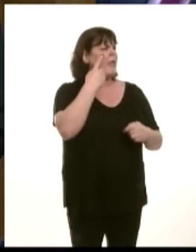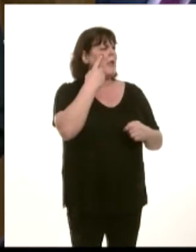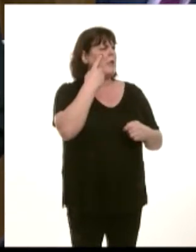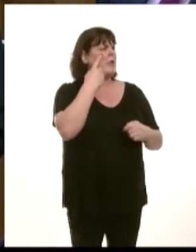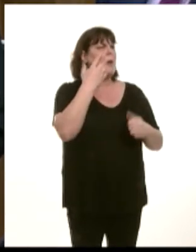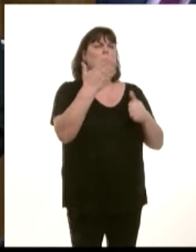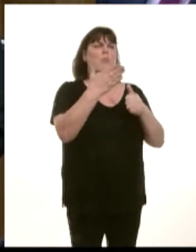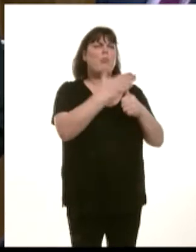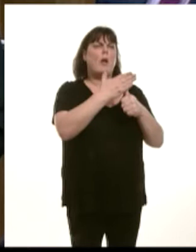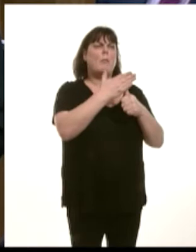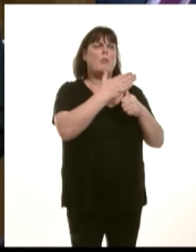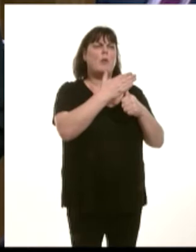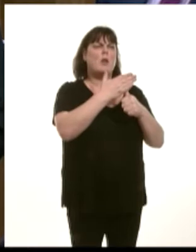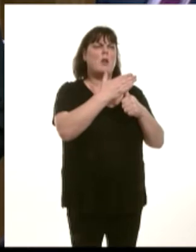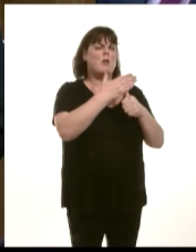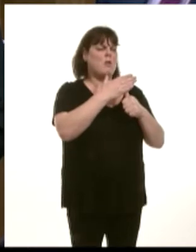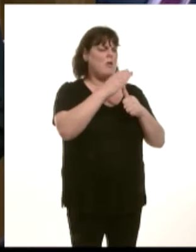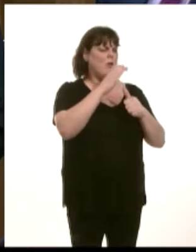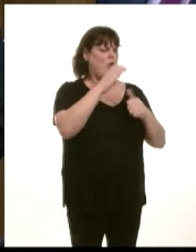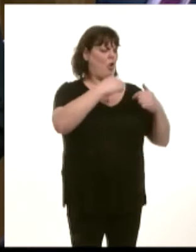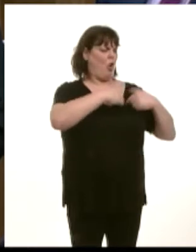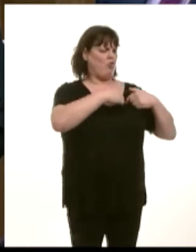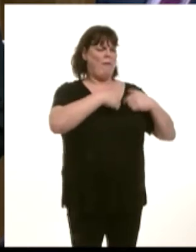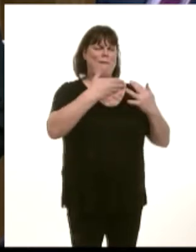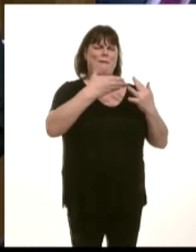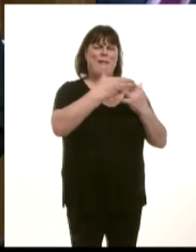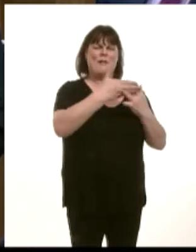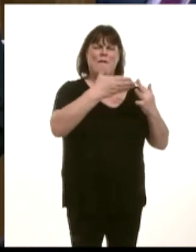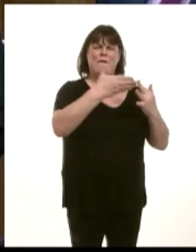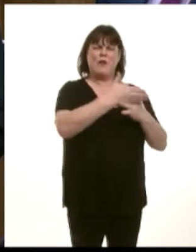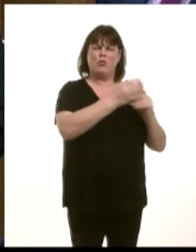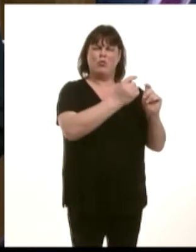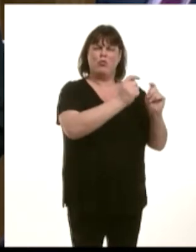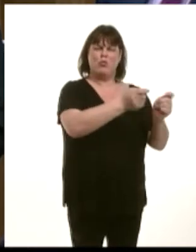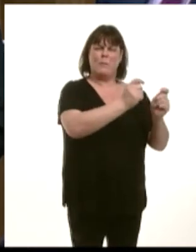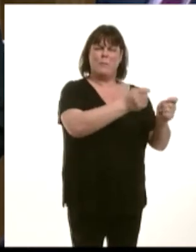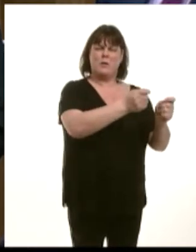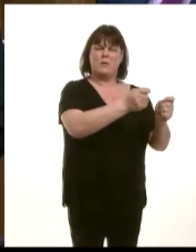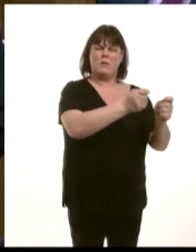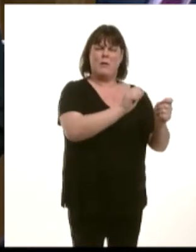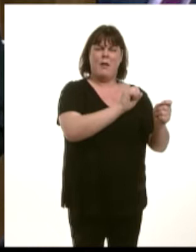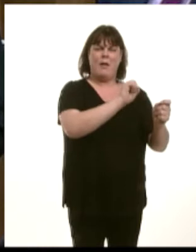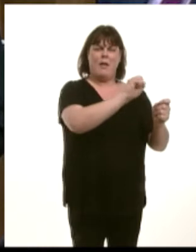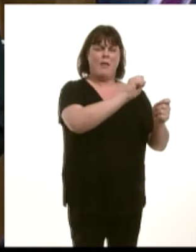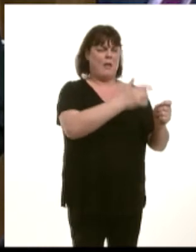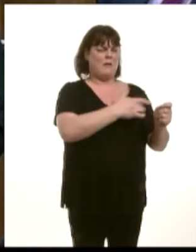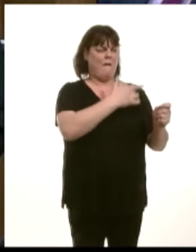primary percutaneous coronary intervention, the uptake of cardiac rehabilitation is at nearly 80%.